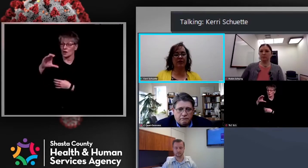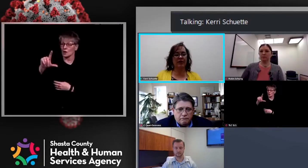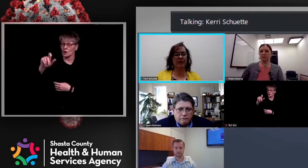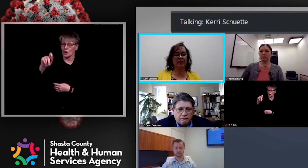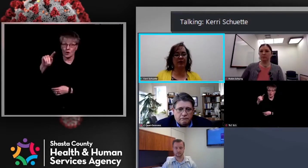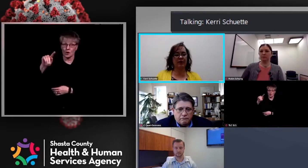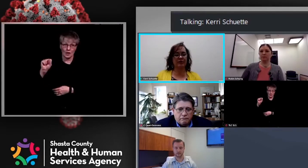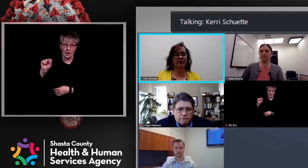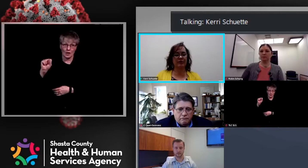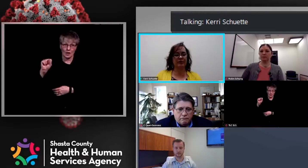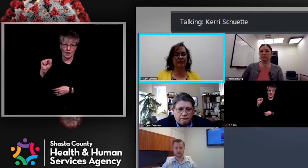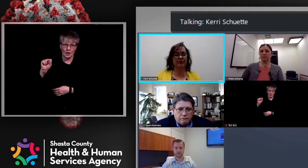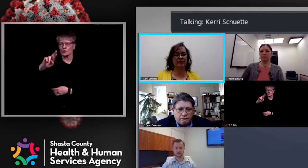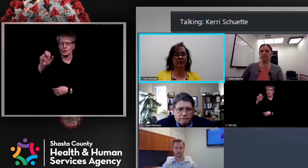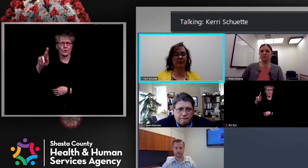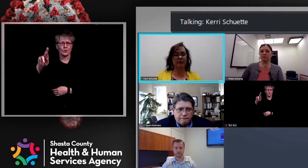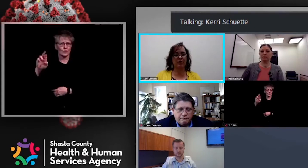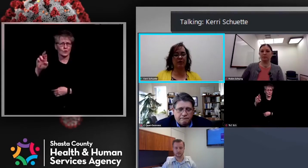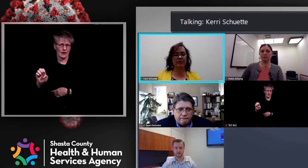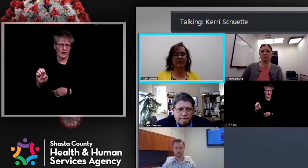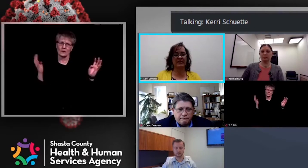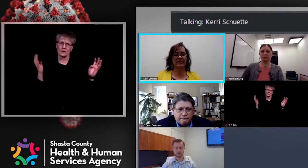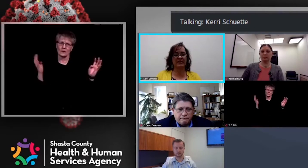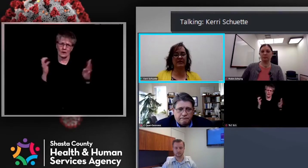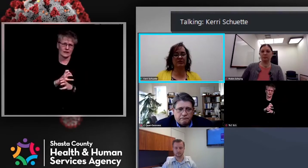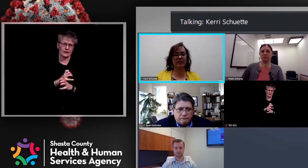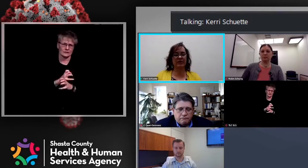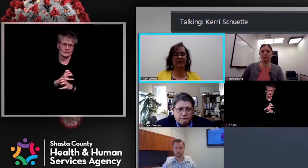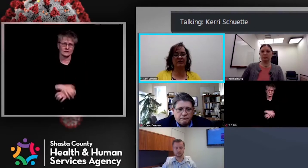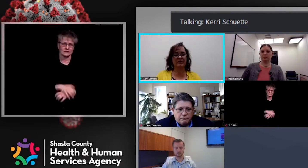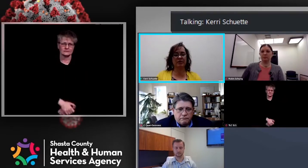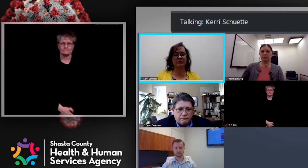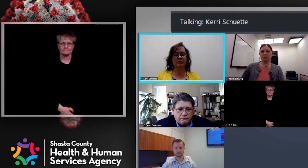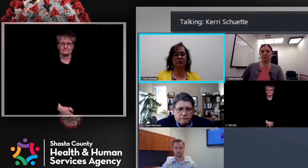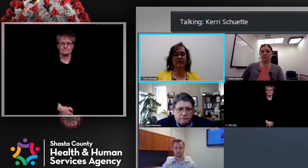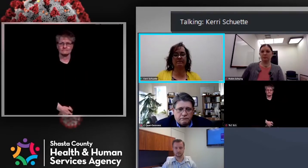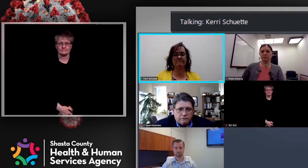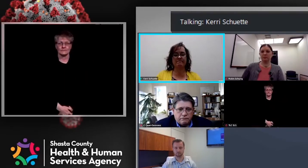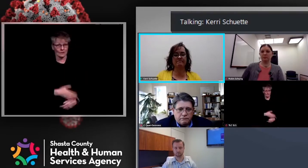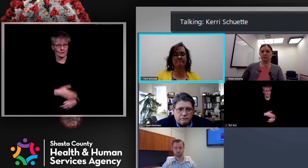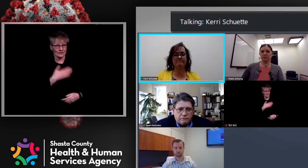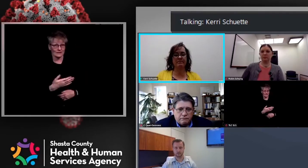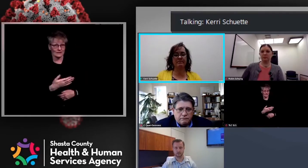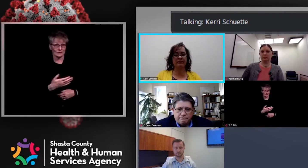healthcare partners? Robert or Mark or Dean, do you have anything to start with this morning?